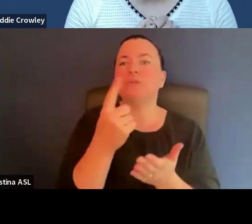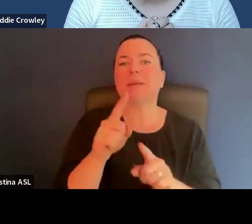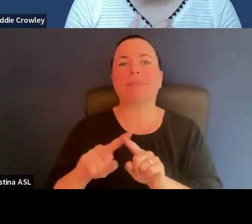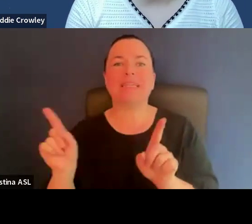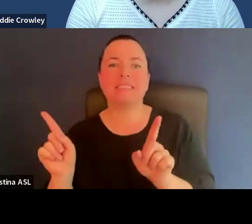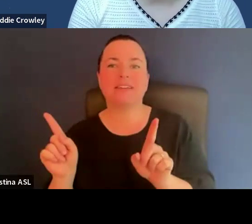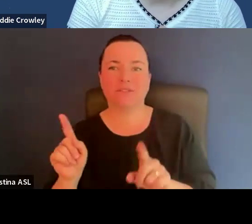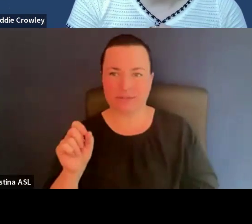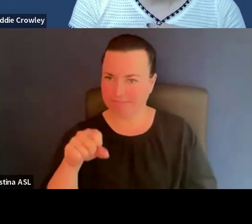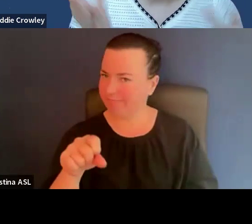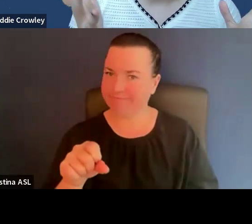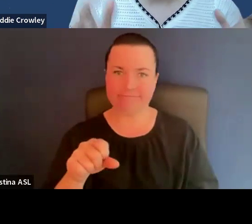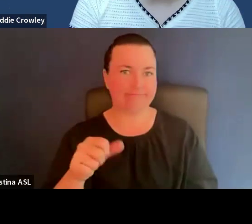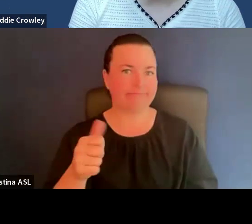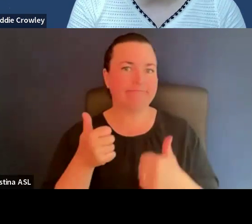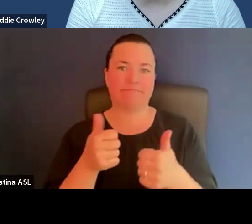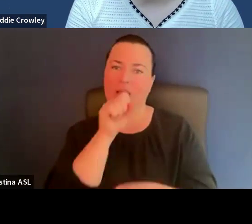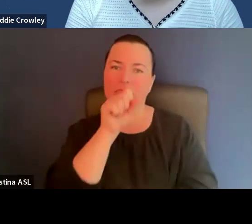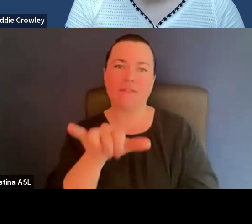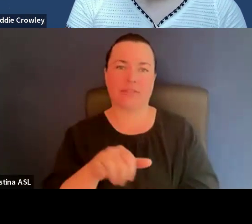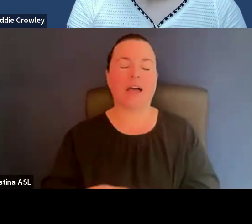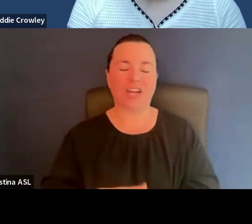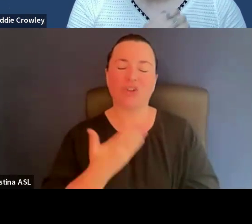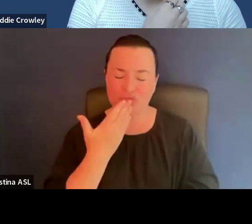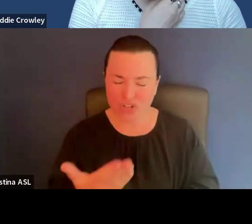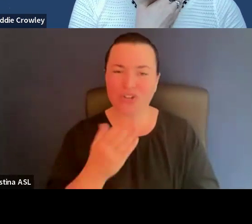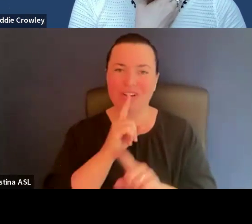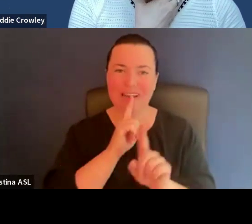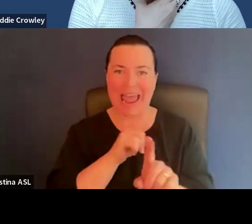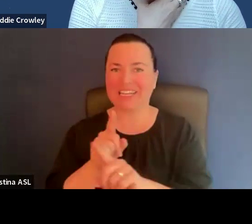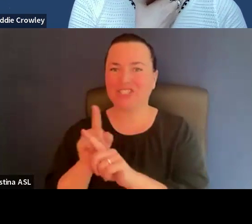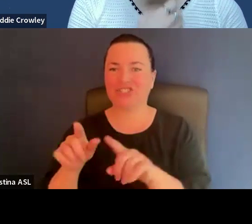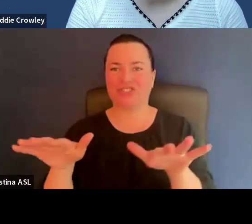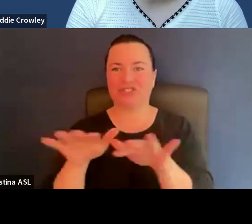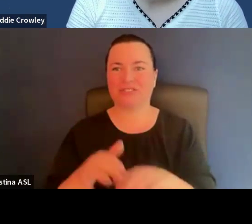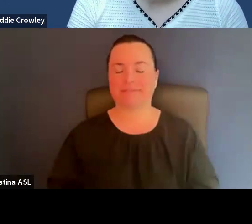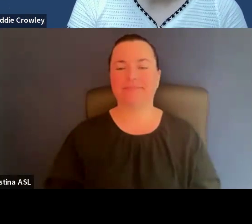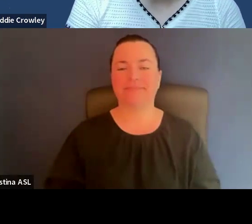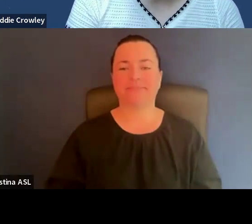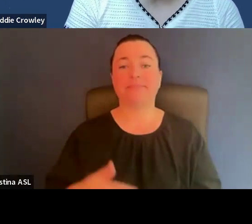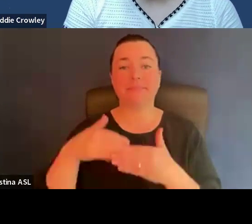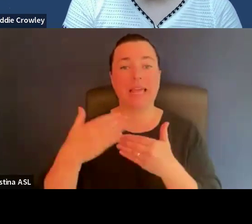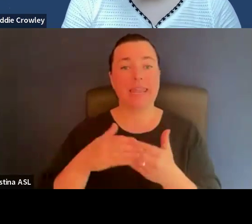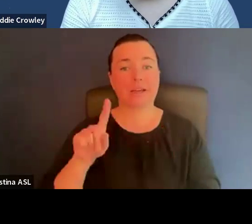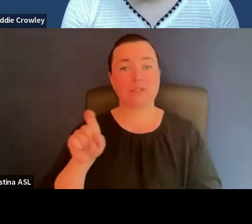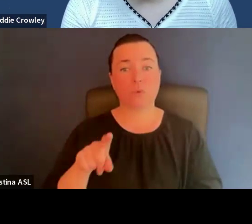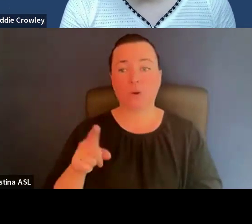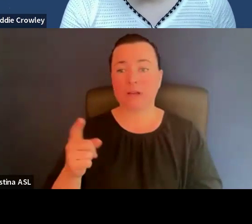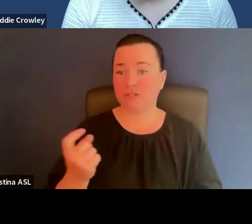I think this was such good answers. Our next question is, could you share a brief,